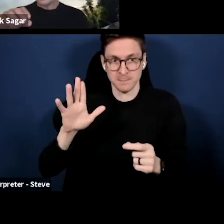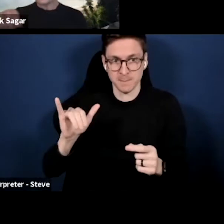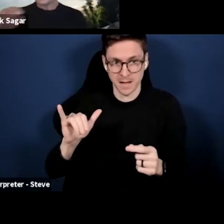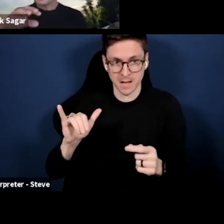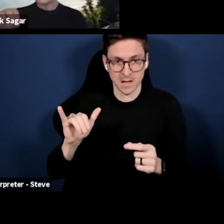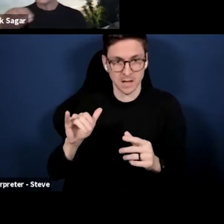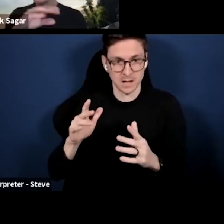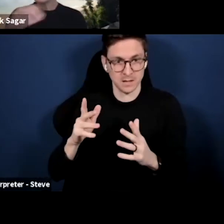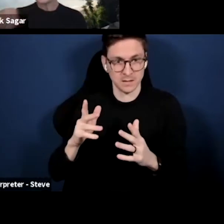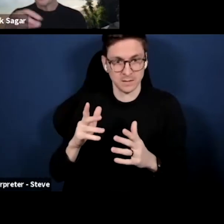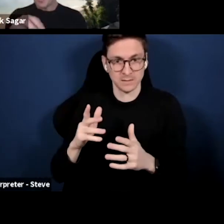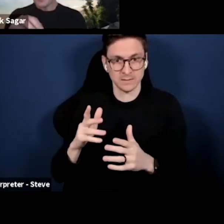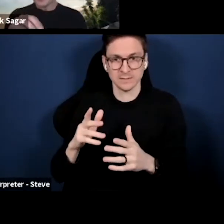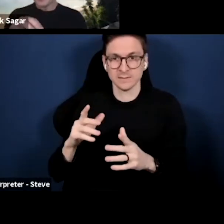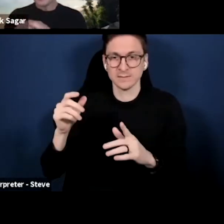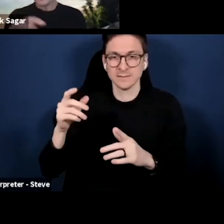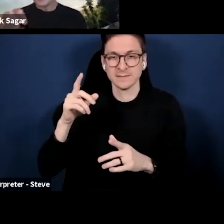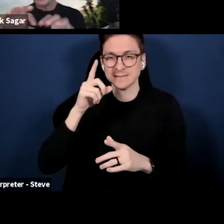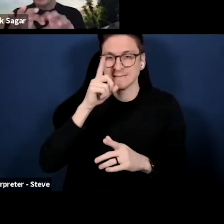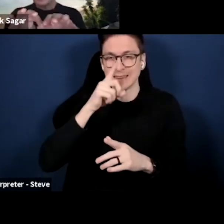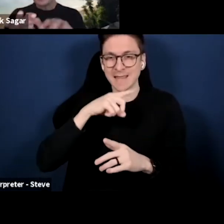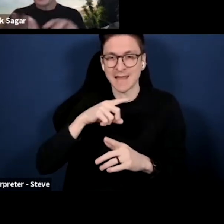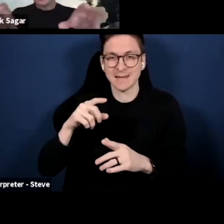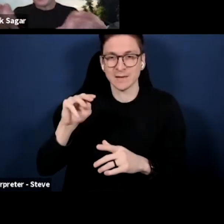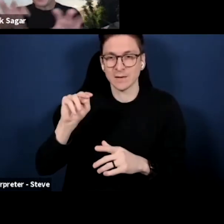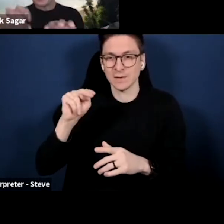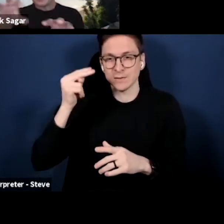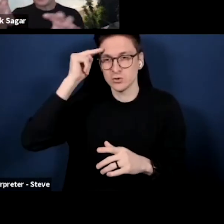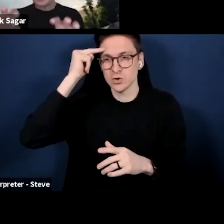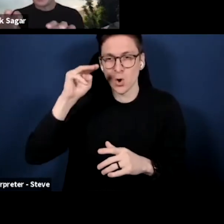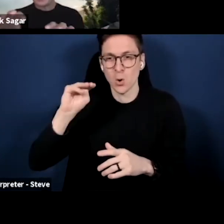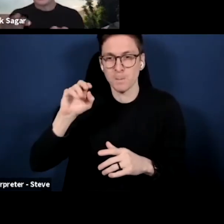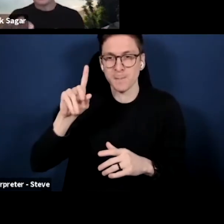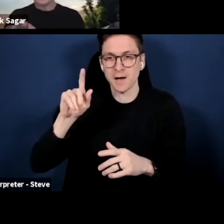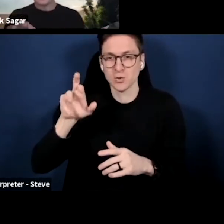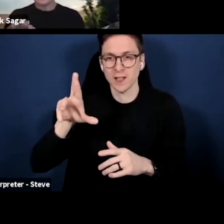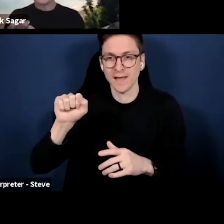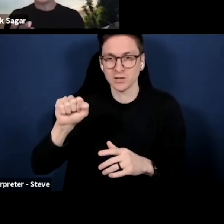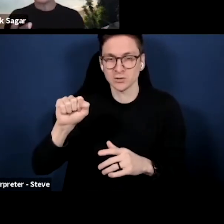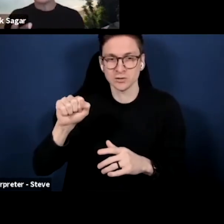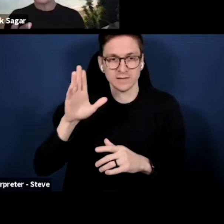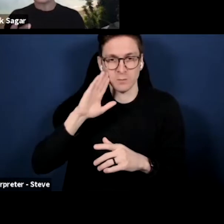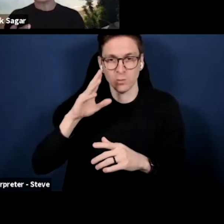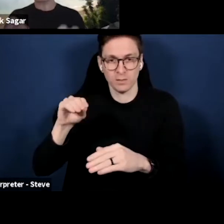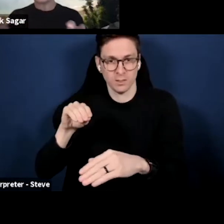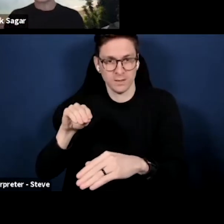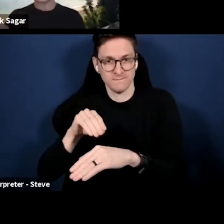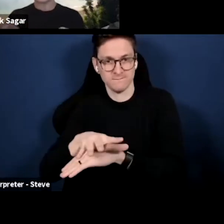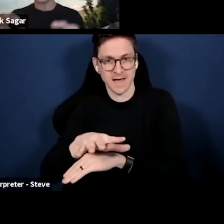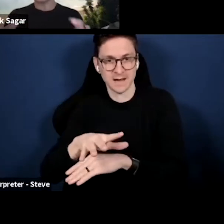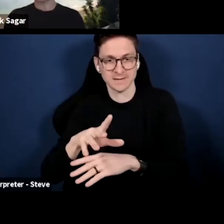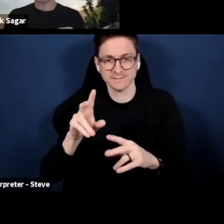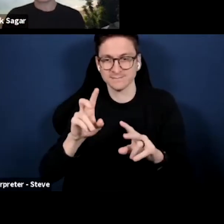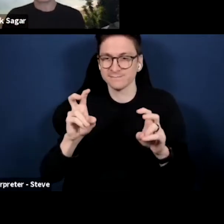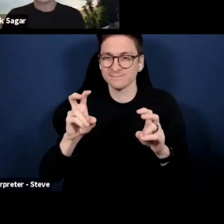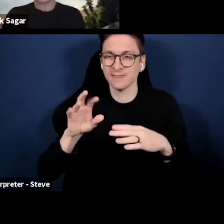synthetic neuromodulators these basically affect the functioning of the rest of the system